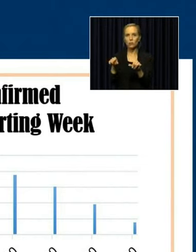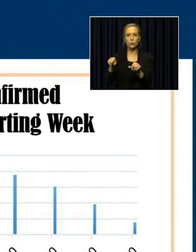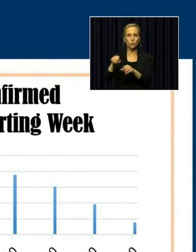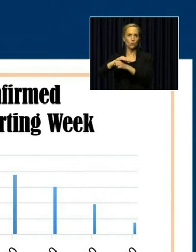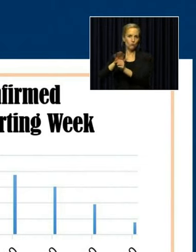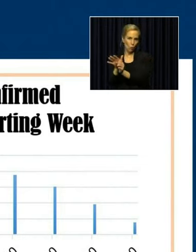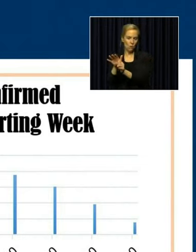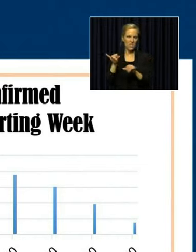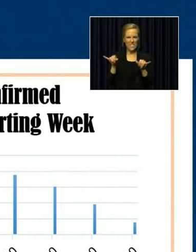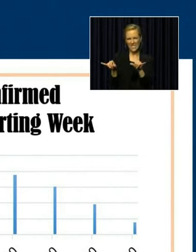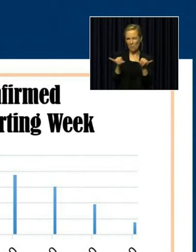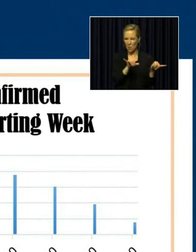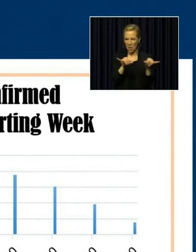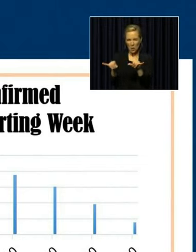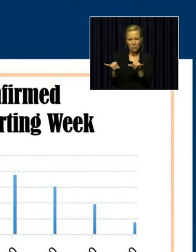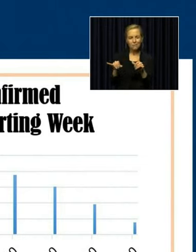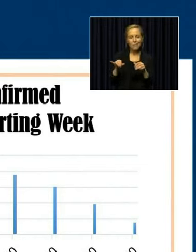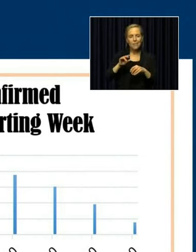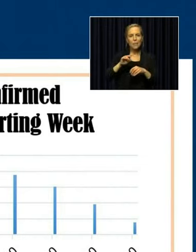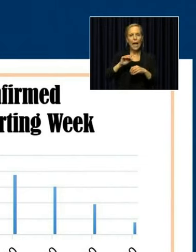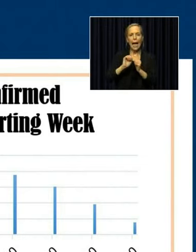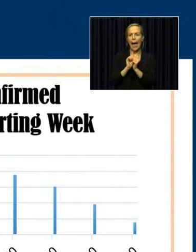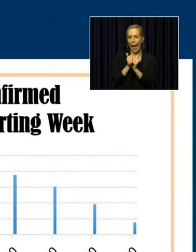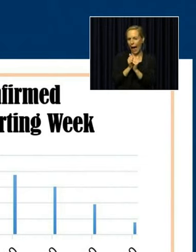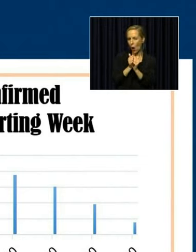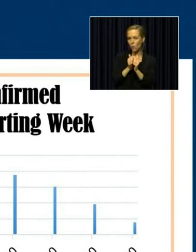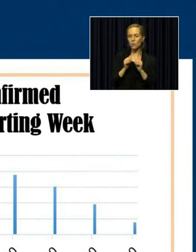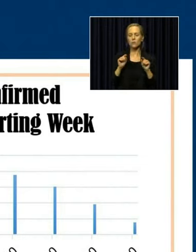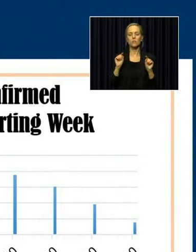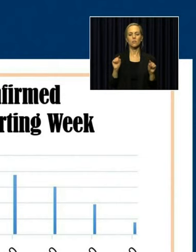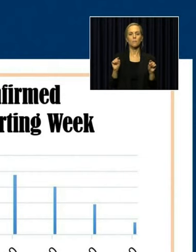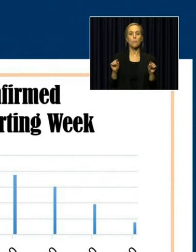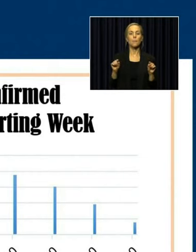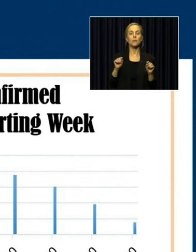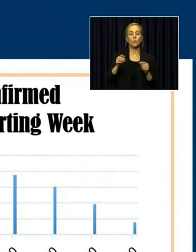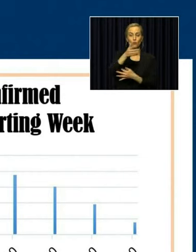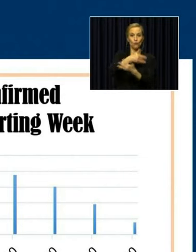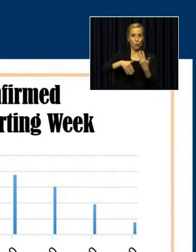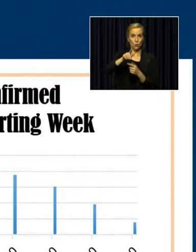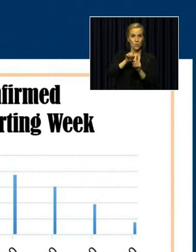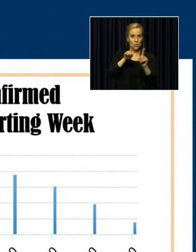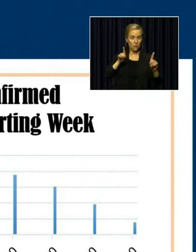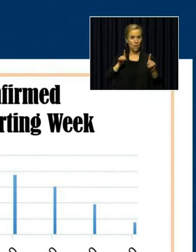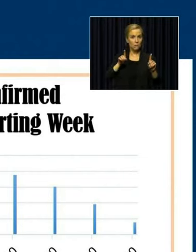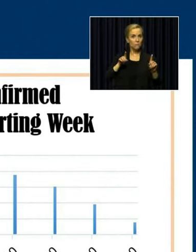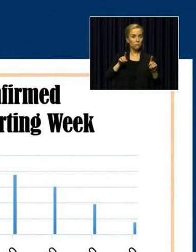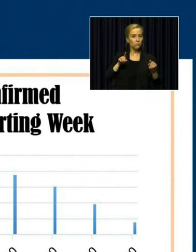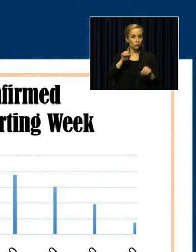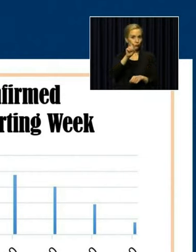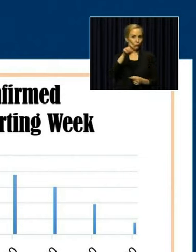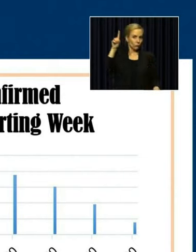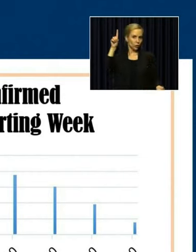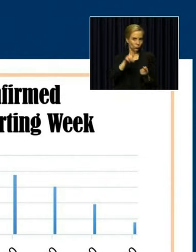AT THE ESCALATION FOR US IN TERMS RIGHT NOW, IT IS NOT AS SIGNIFICANT OR A SEVERE AS IN